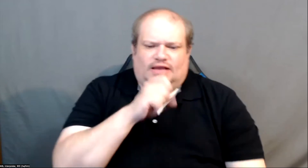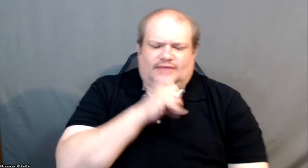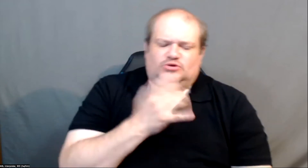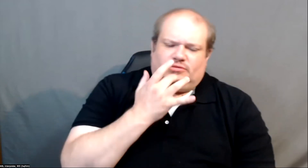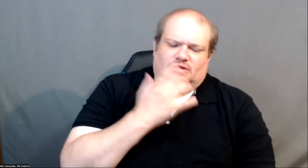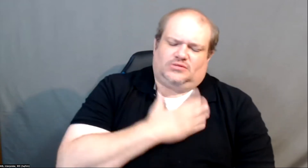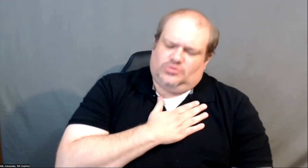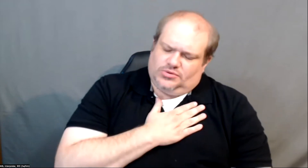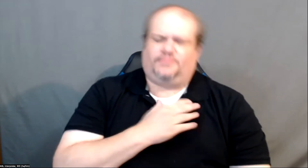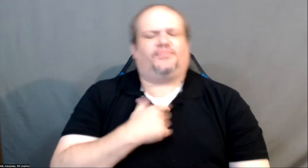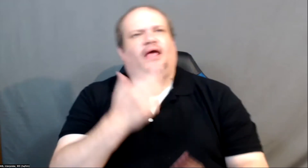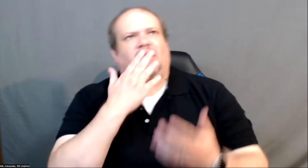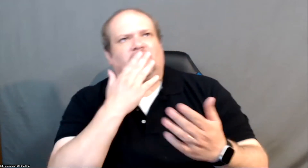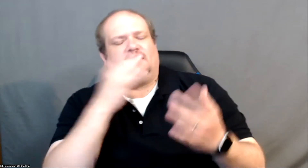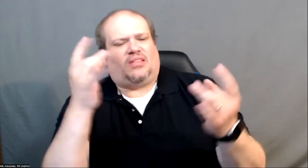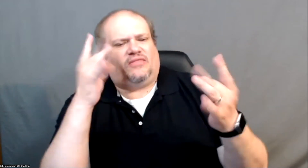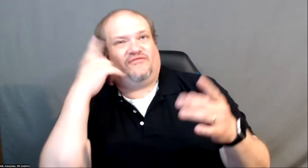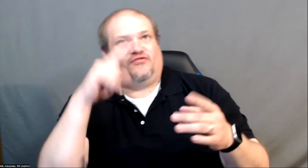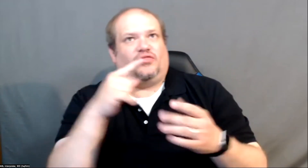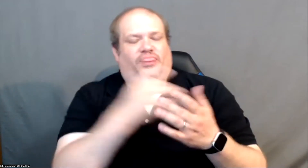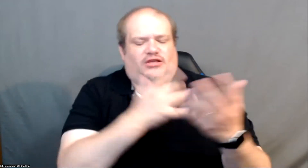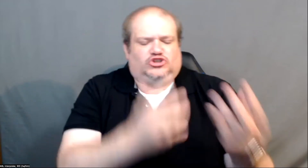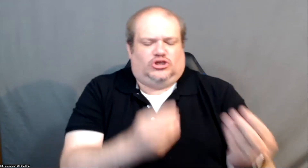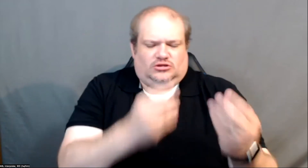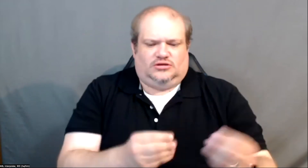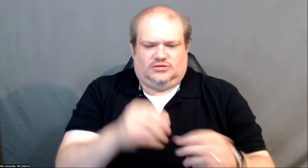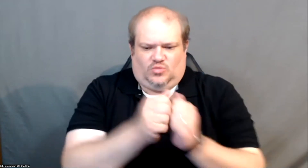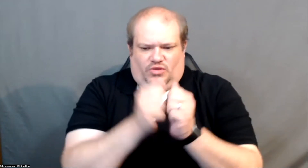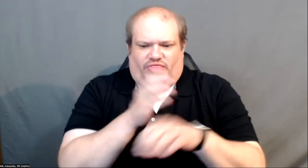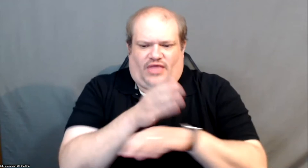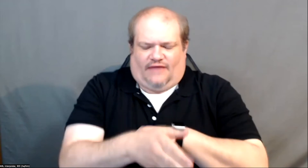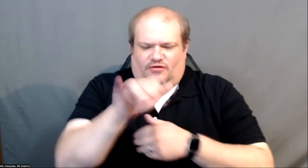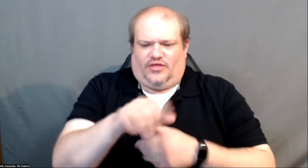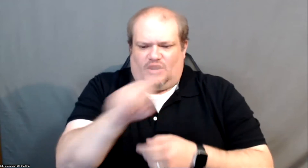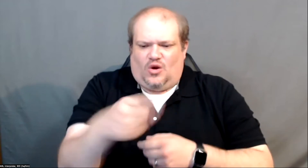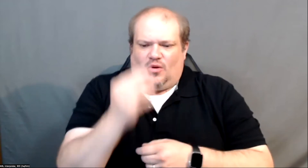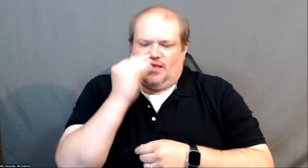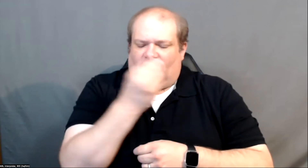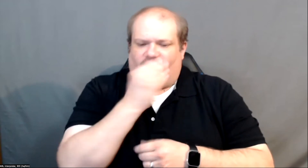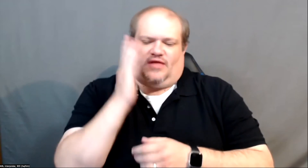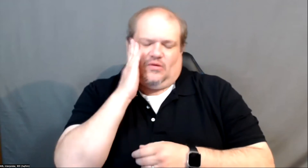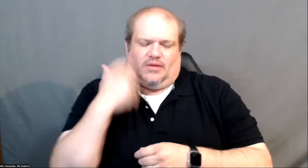I thank the violence and the gentleness. In their aftermath, is only a flower bed where I can fall, free.